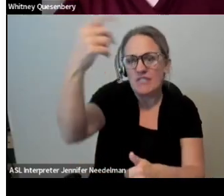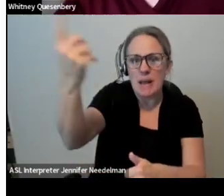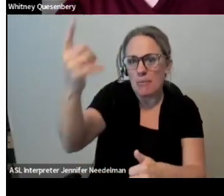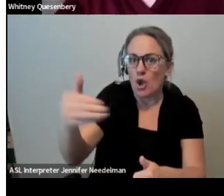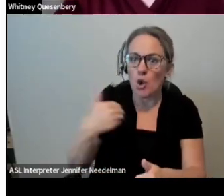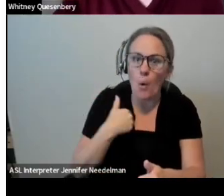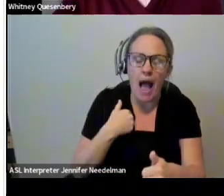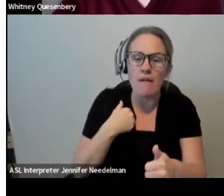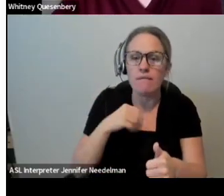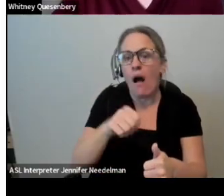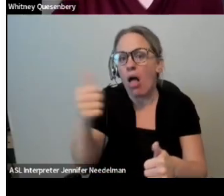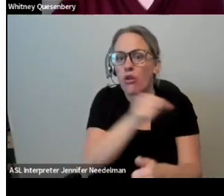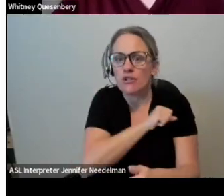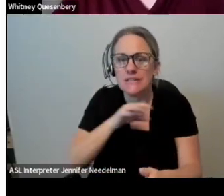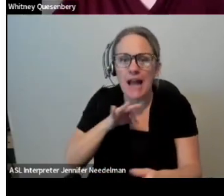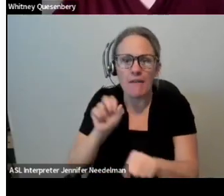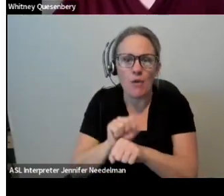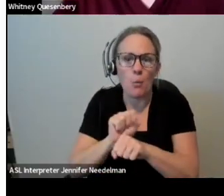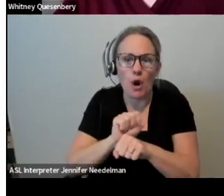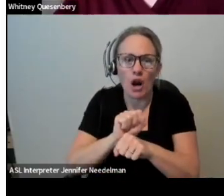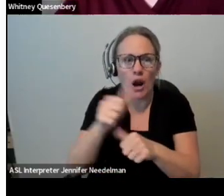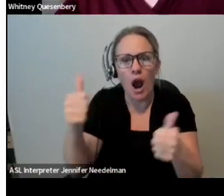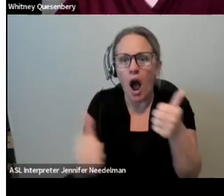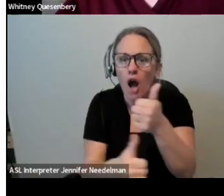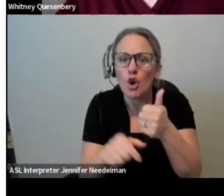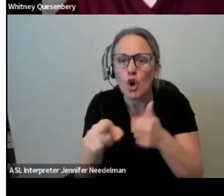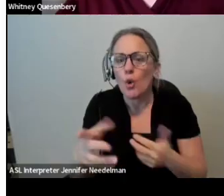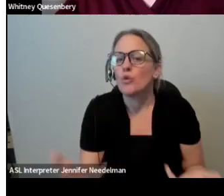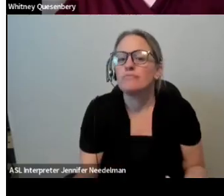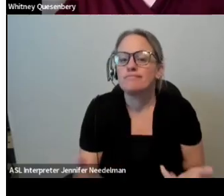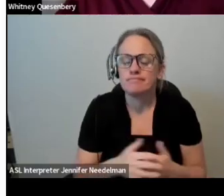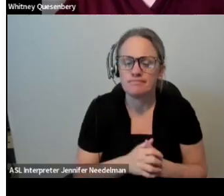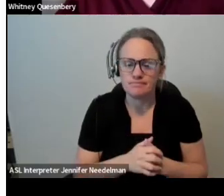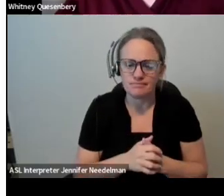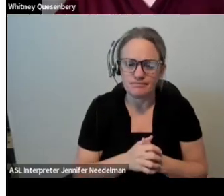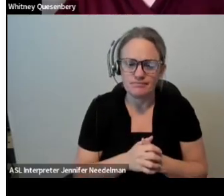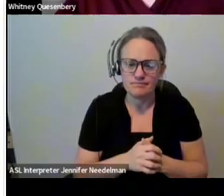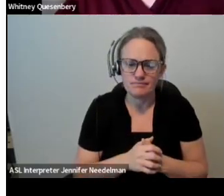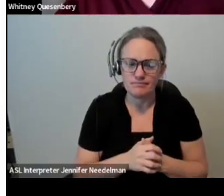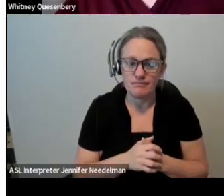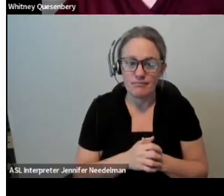and a payments clerk and so on. So how, how is, is the person,